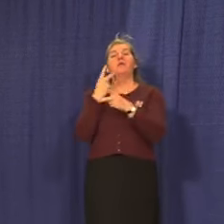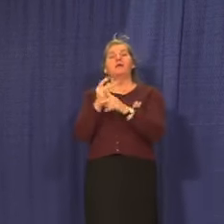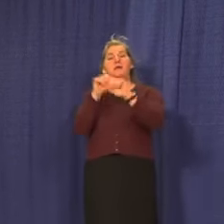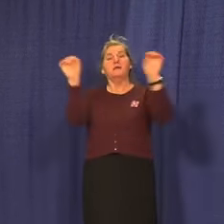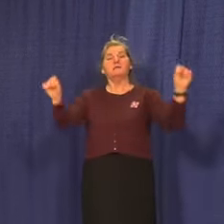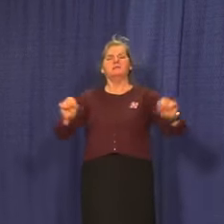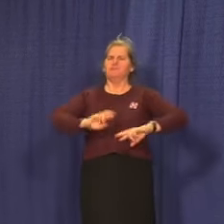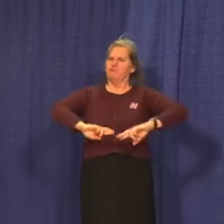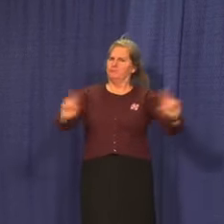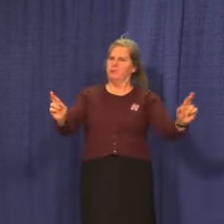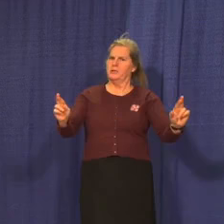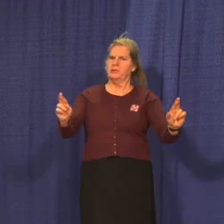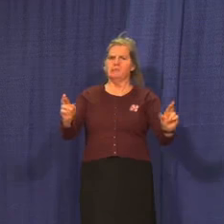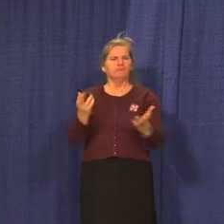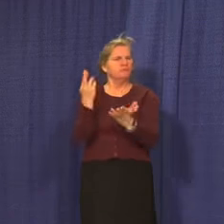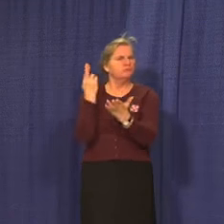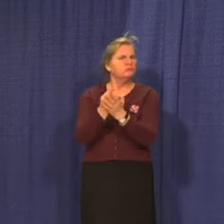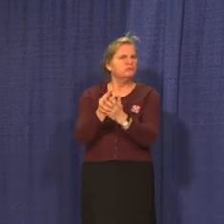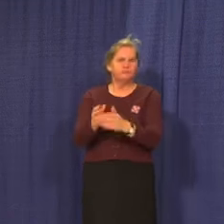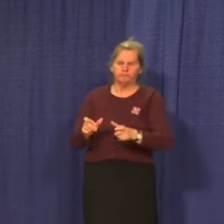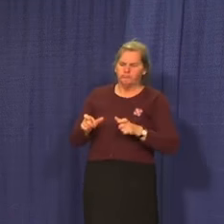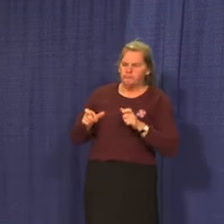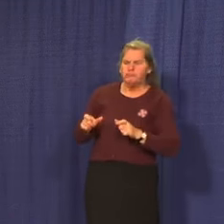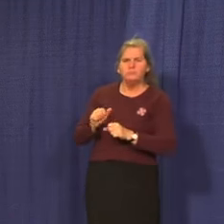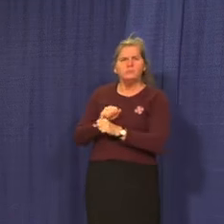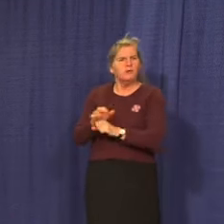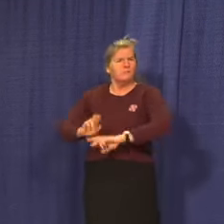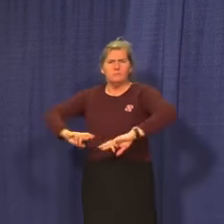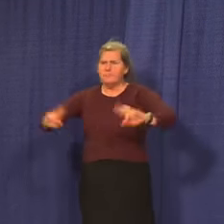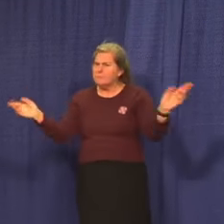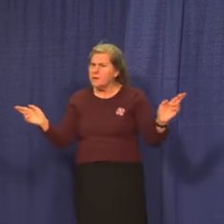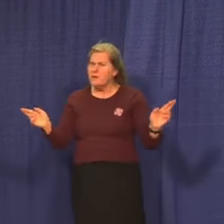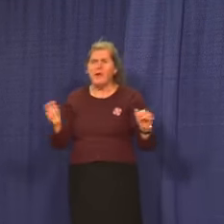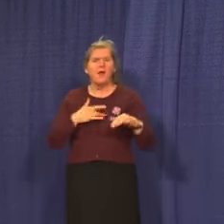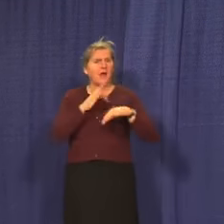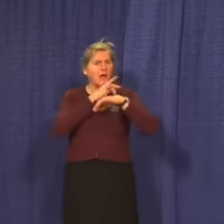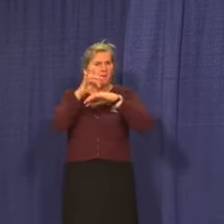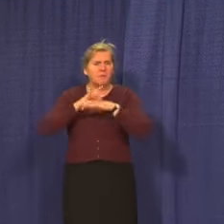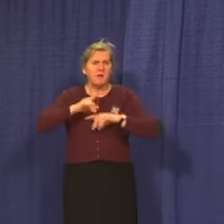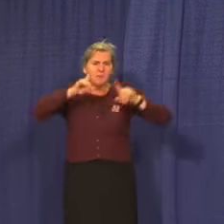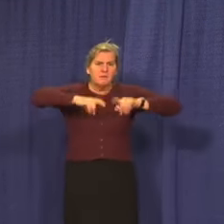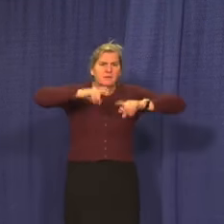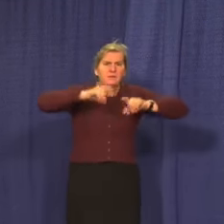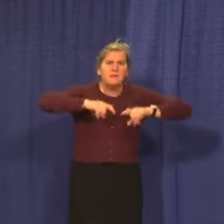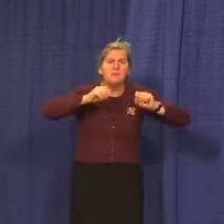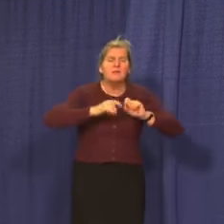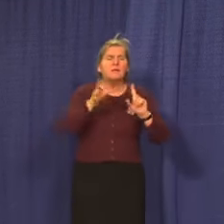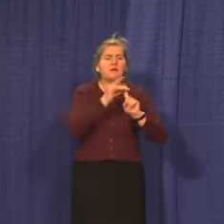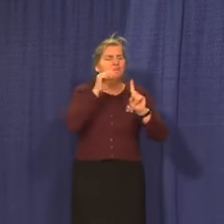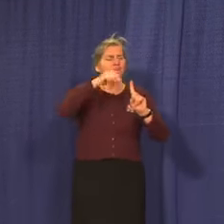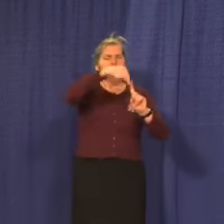COVID 19 CASES IN THE TERRITORY, INCLUDING OUR CAPACITY FOR TESTING AND CONTACT TRACING.